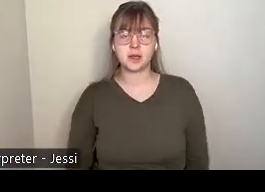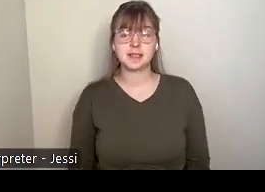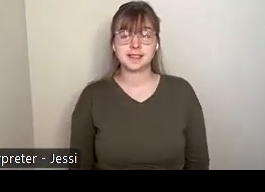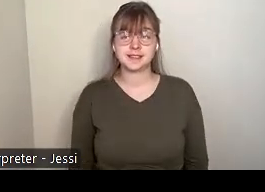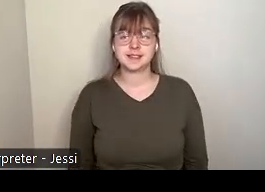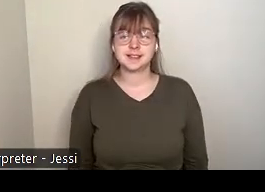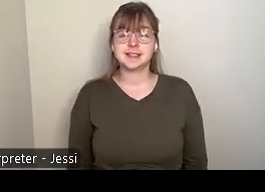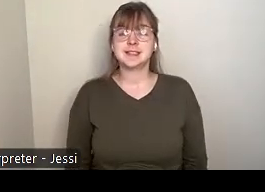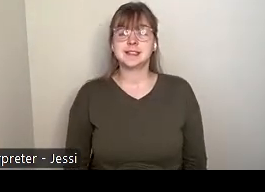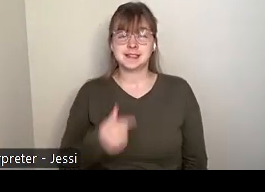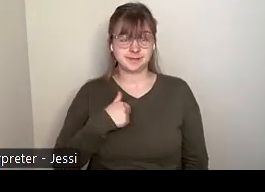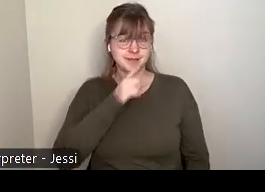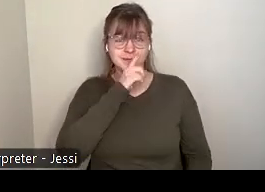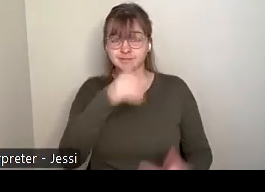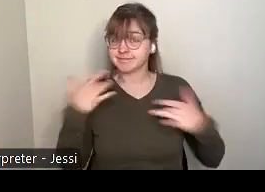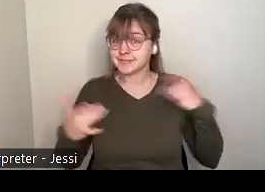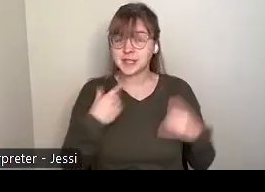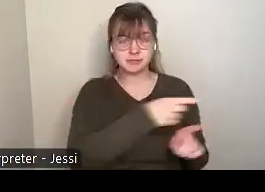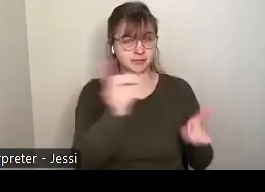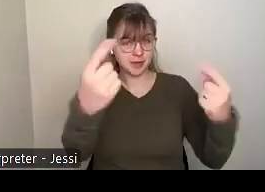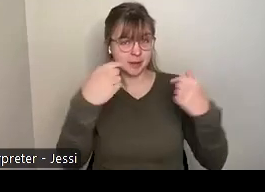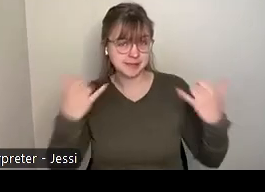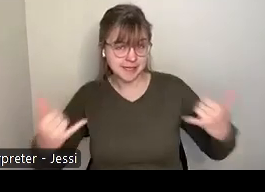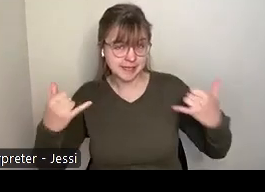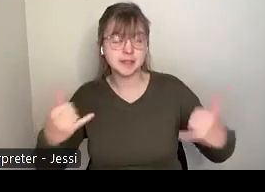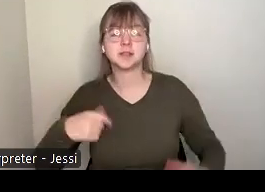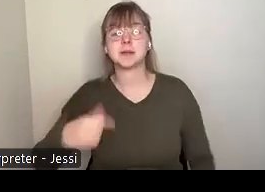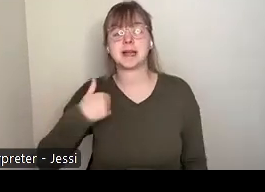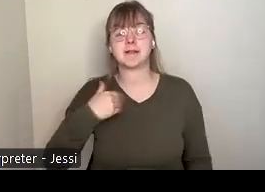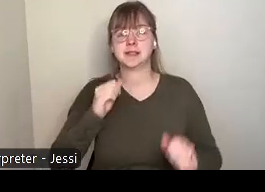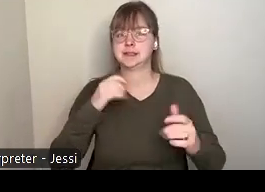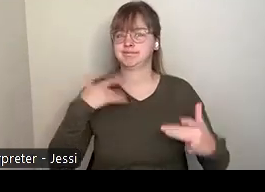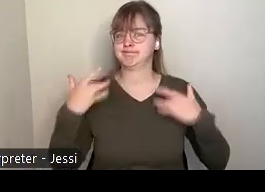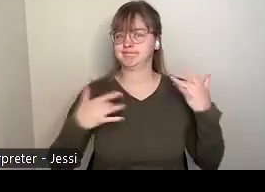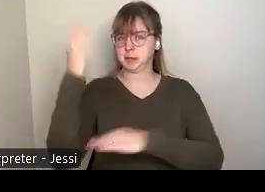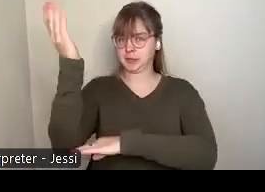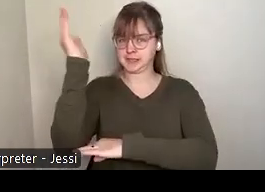so I'm so excited that you're here today we have a a exciting presentation for you I'm